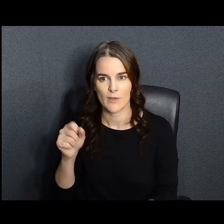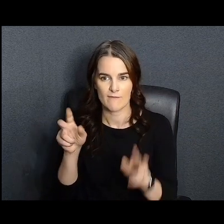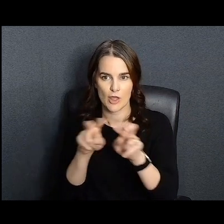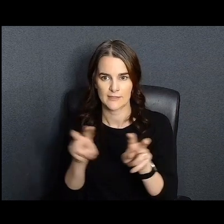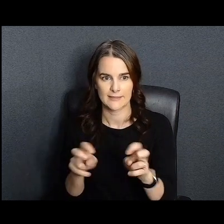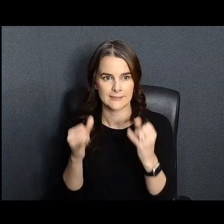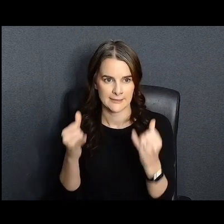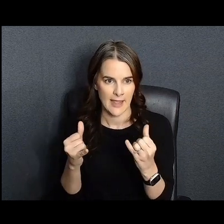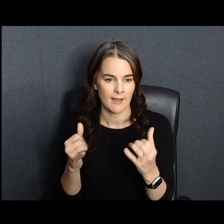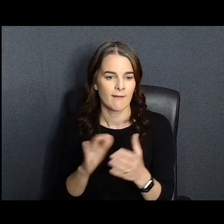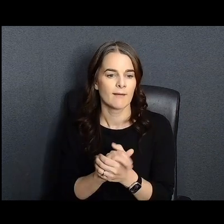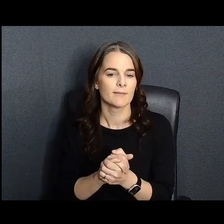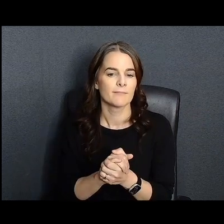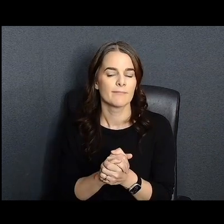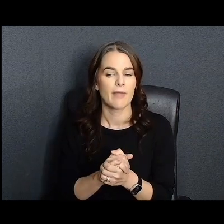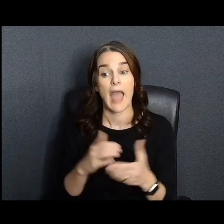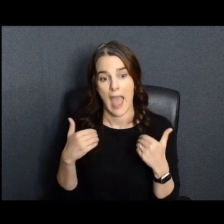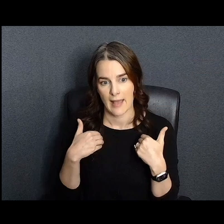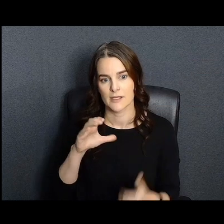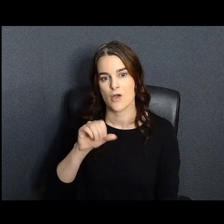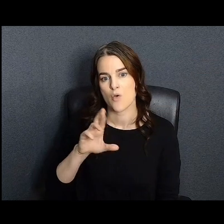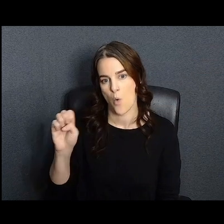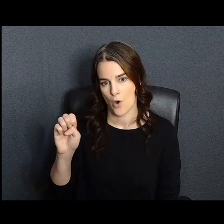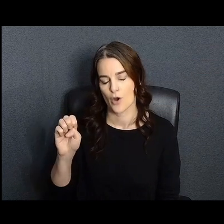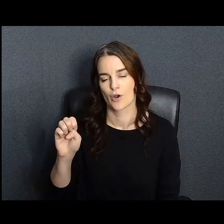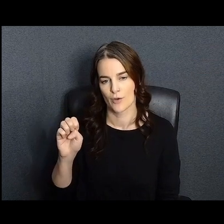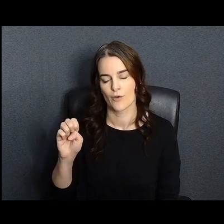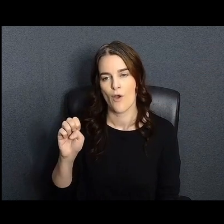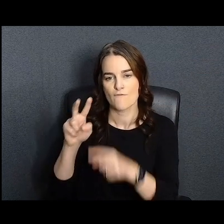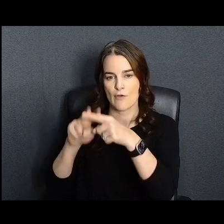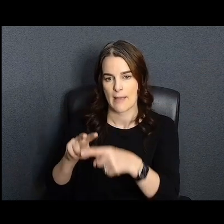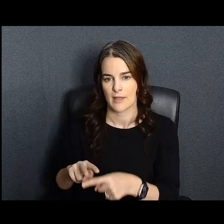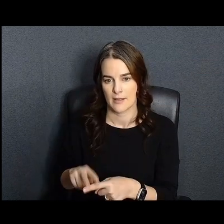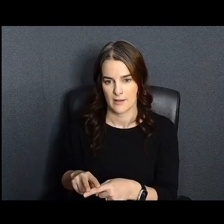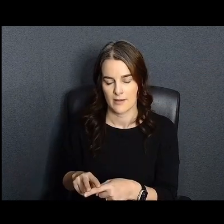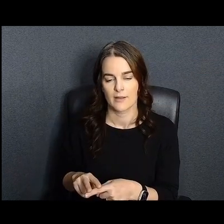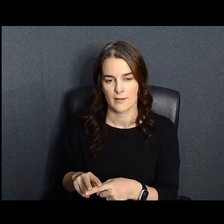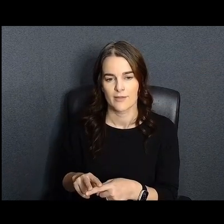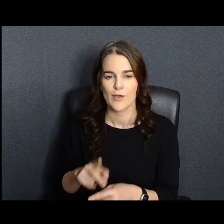You'll notice that it does have the core vocabulary, which is in that orange-red color on the home page,